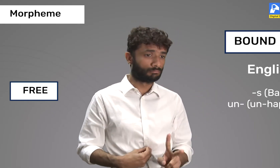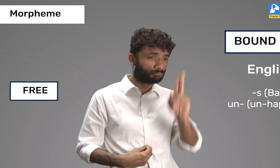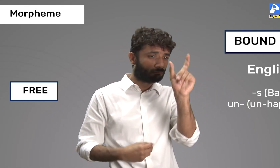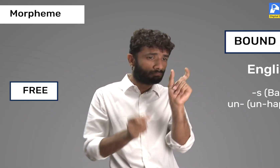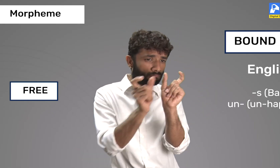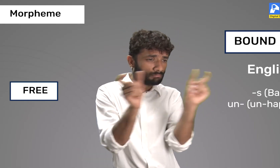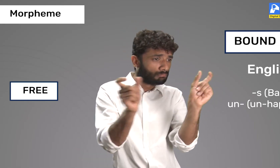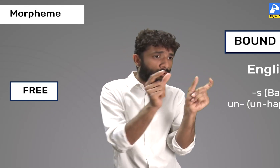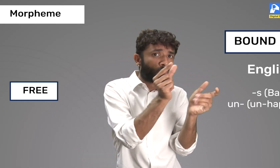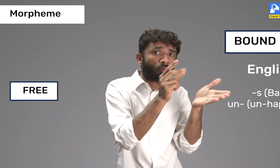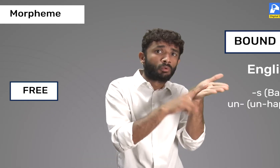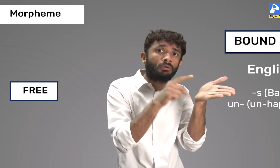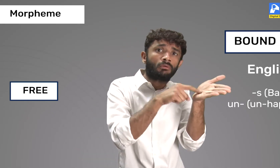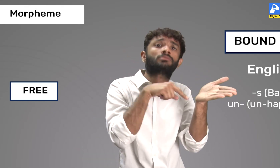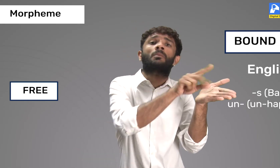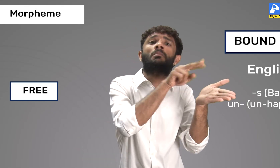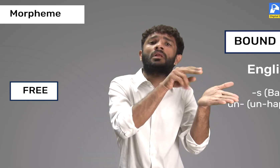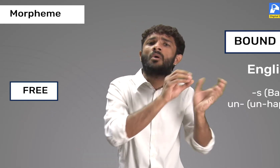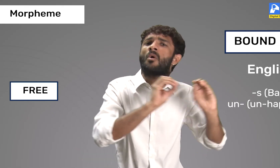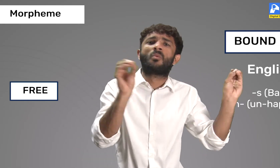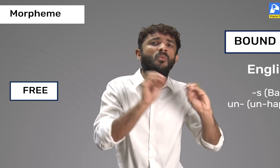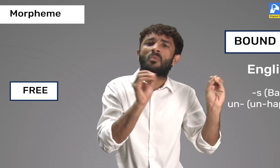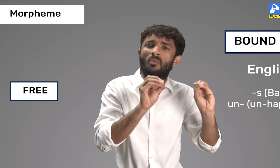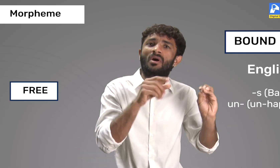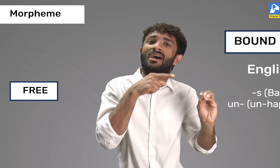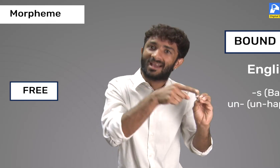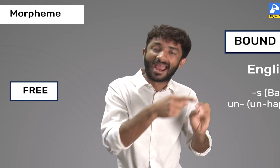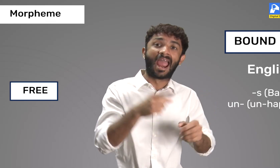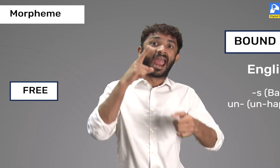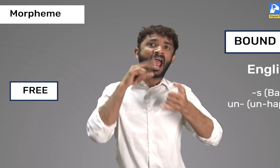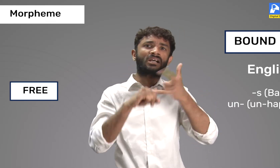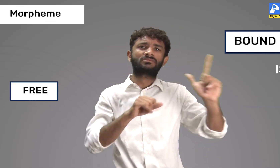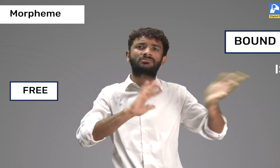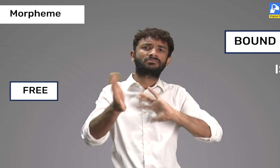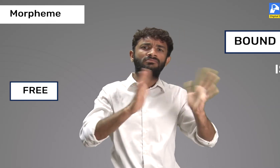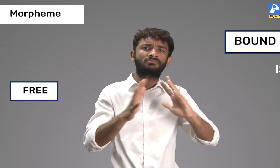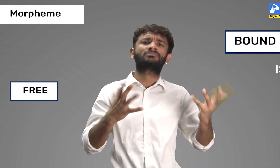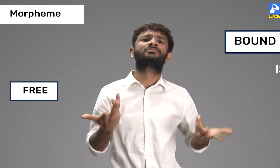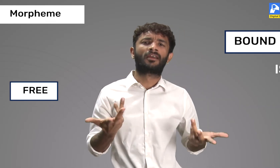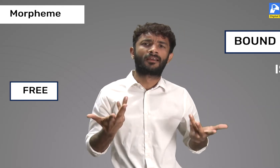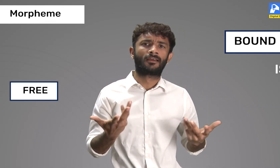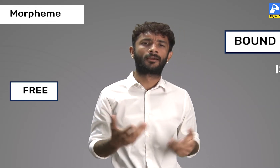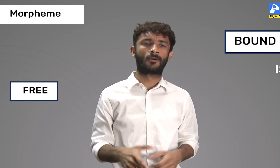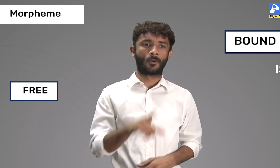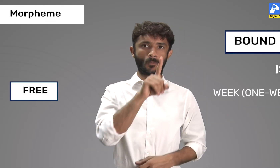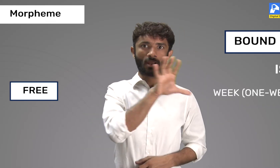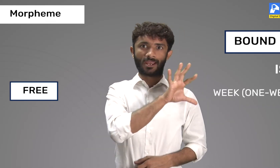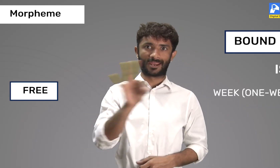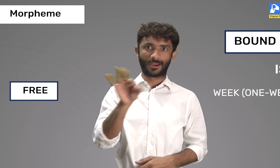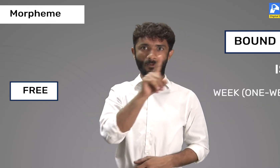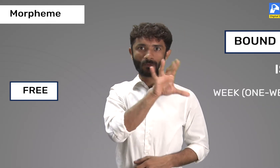Without the word HAPPY, "UN" has no meaning. In ISL, the sign for "ONE WEEK"